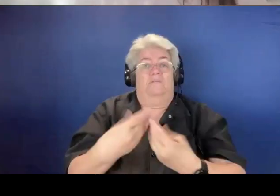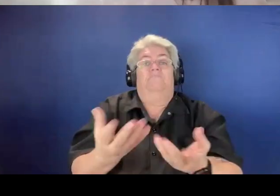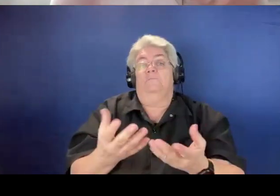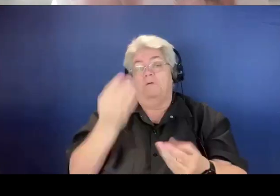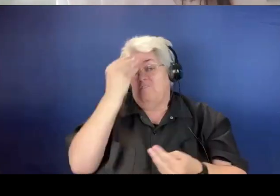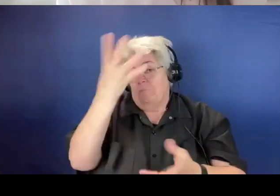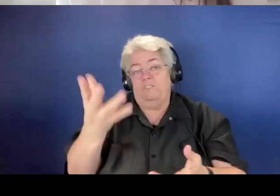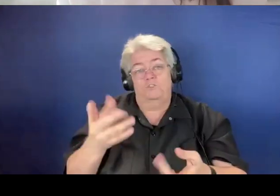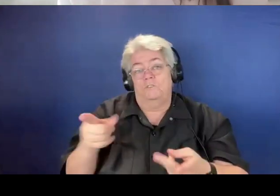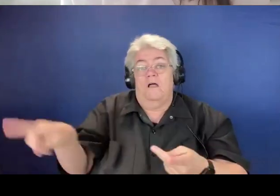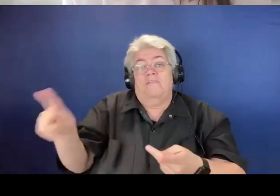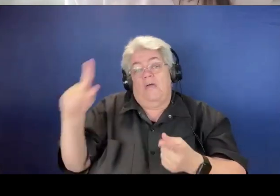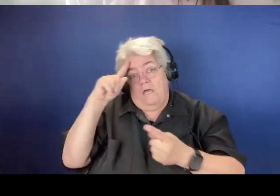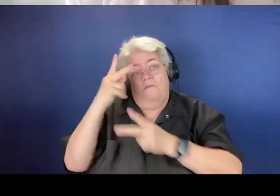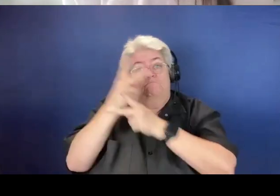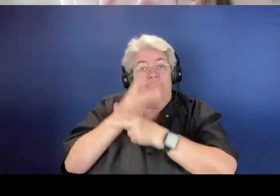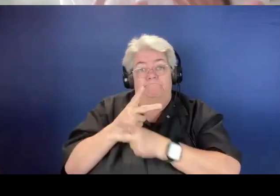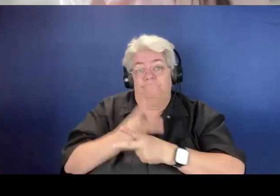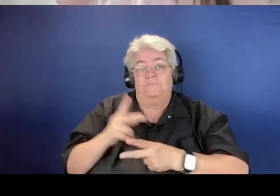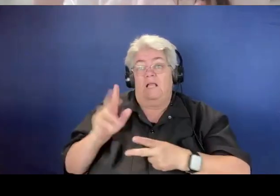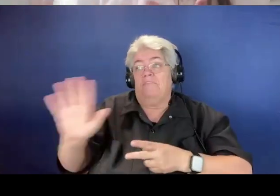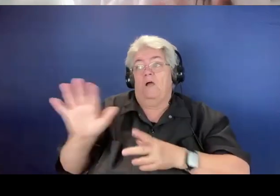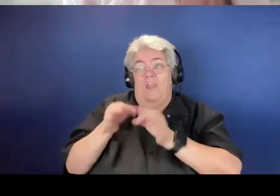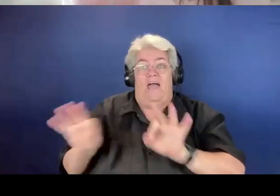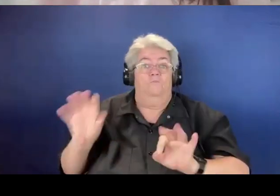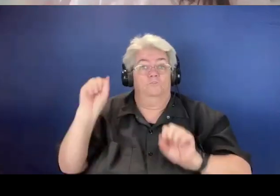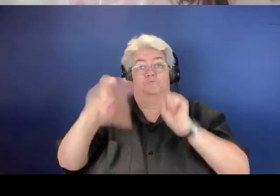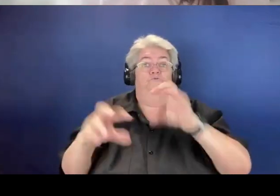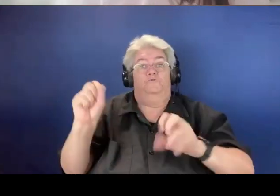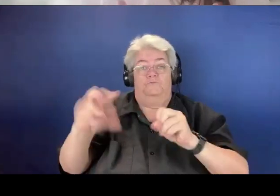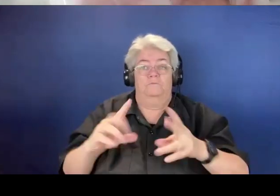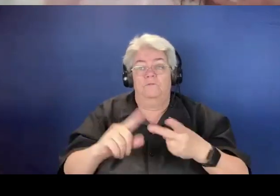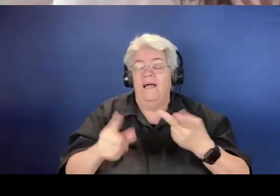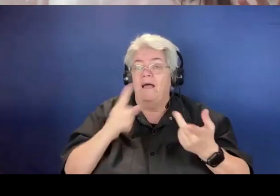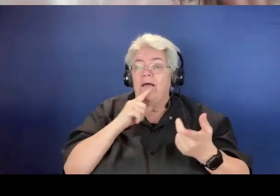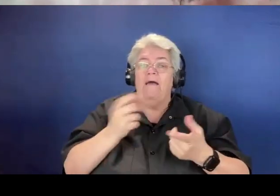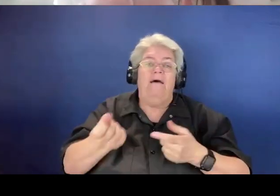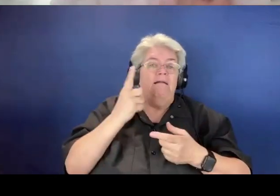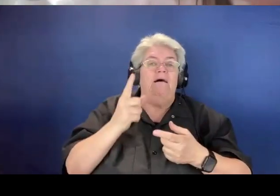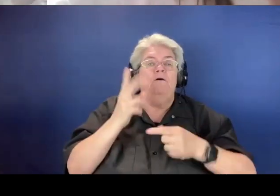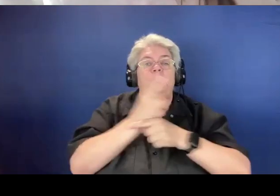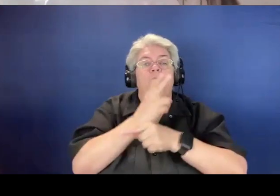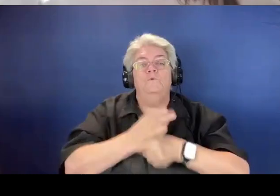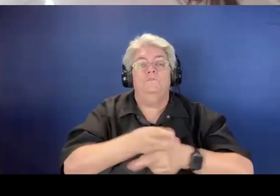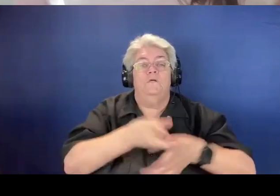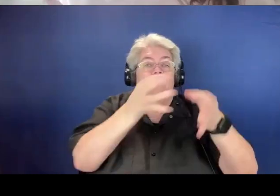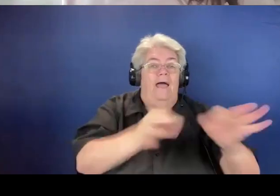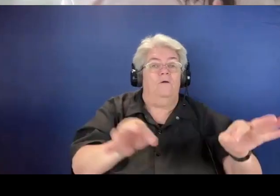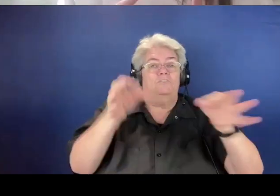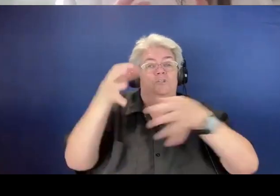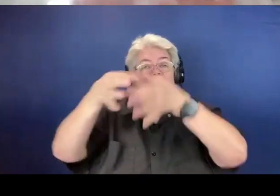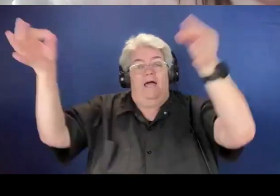a decision that works best for them. And then natural mixing of languages is just kind of also happens in my